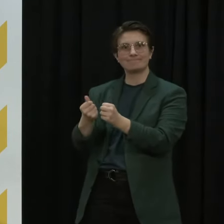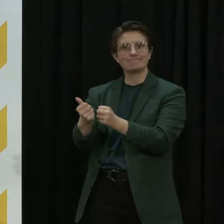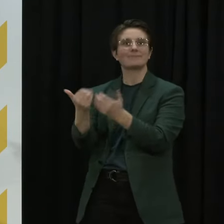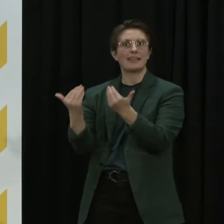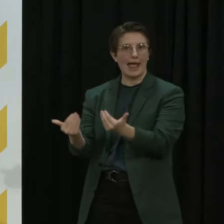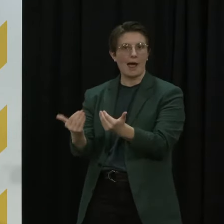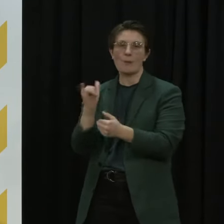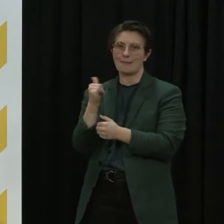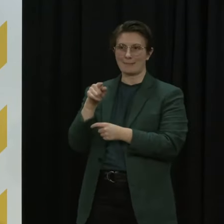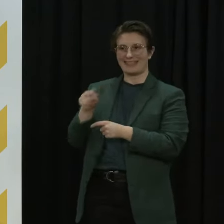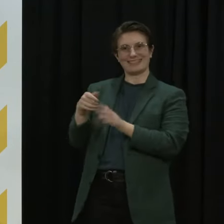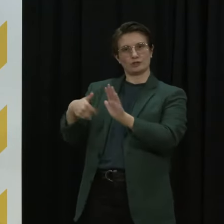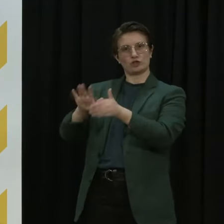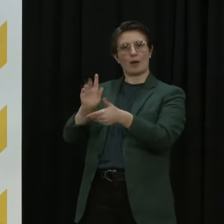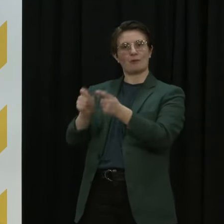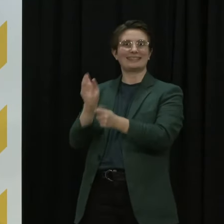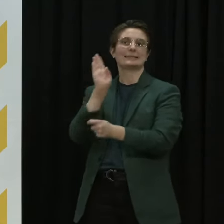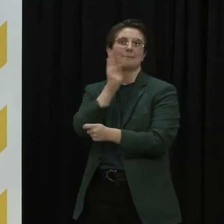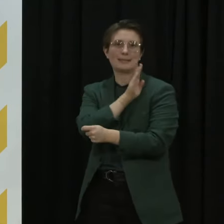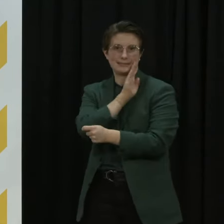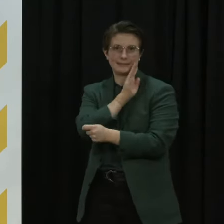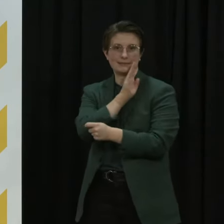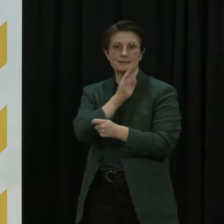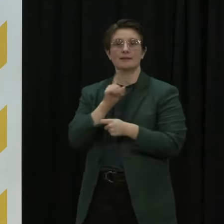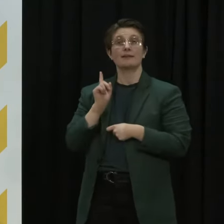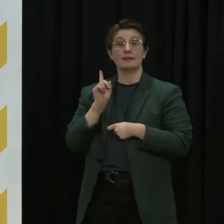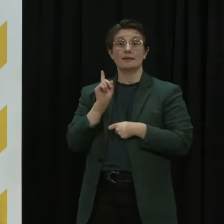wasn't uncommon that I would